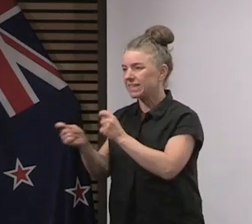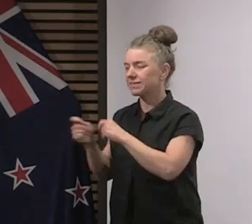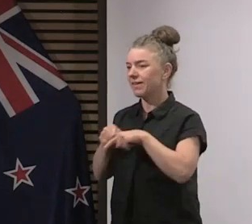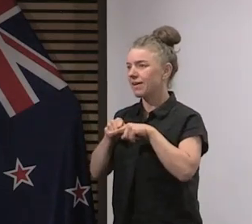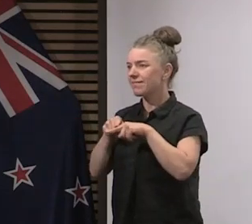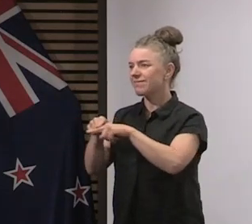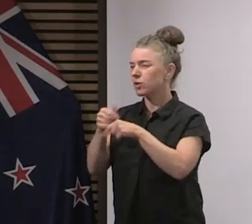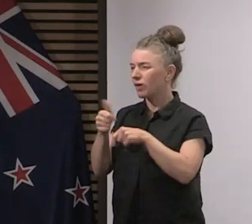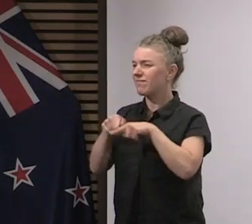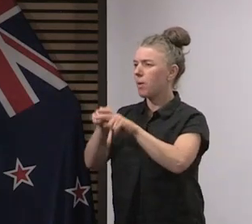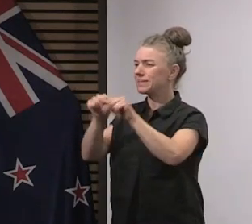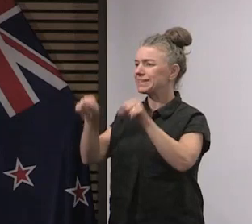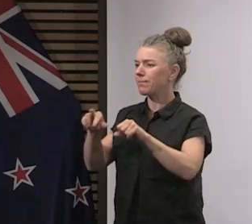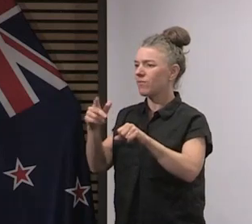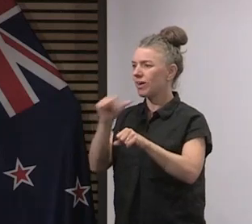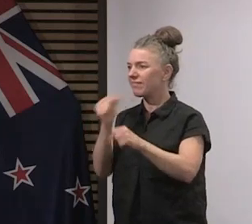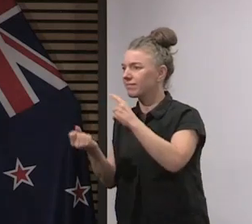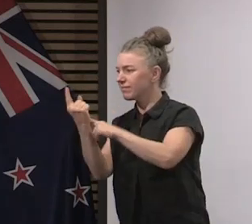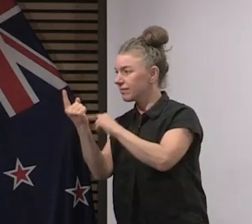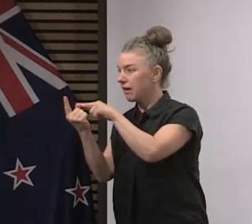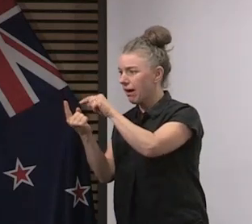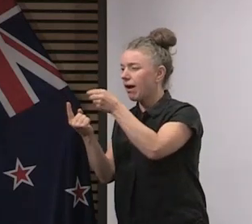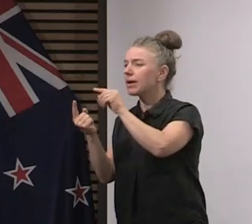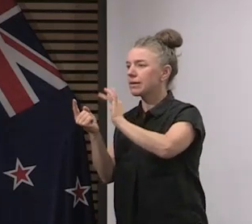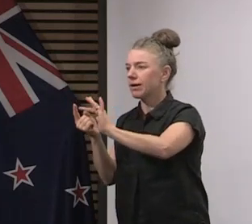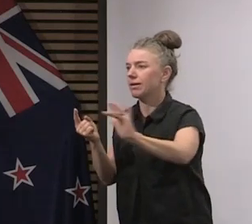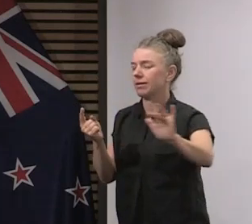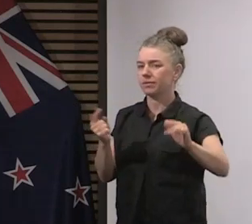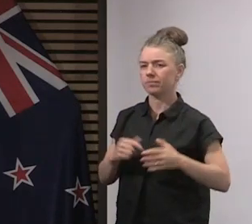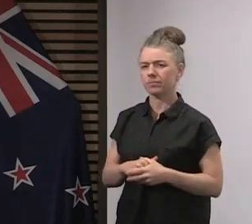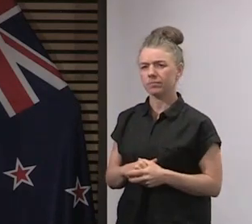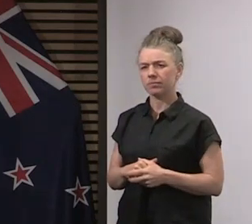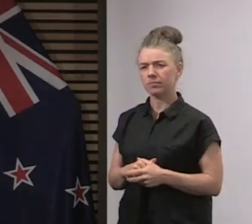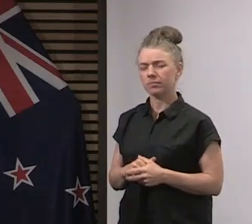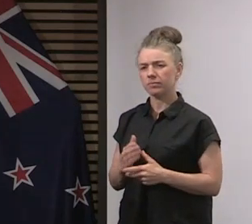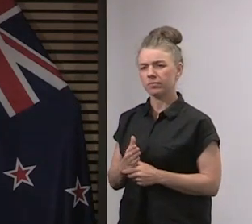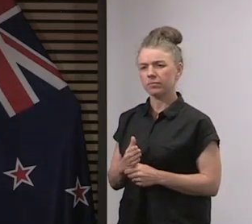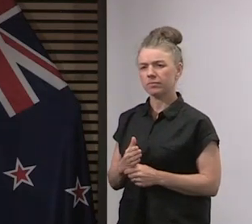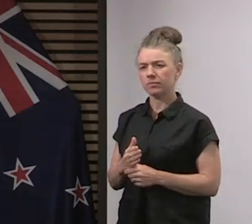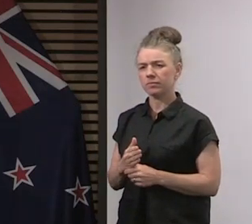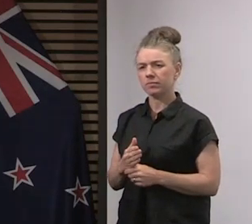course backed up by really good testing and contact